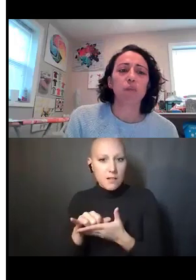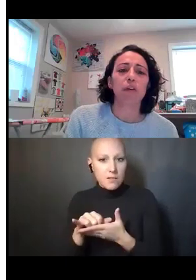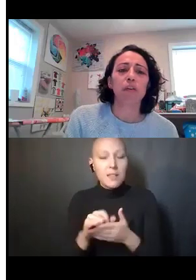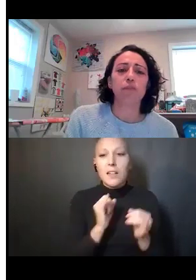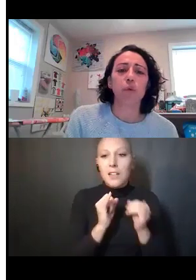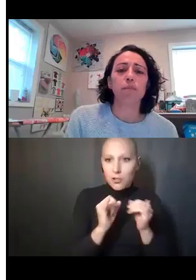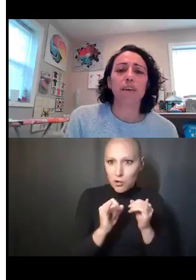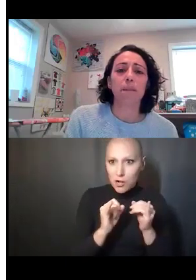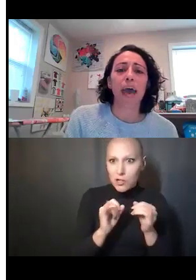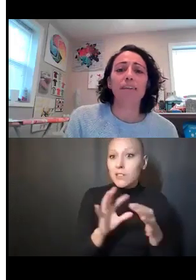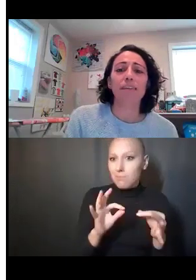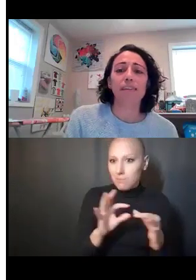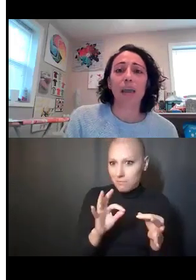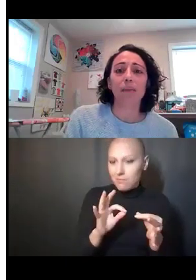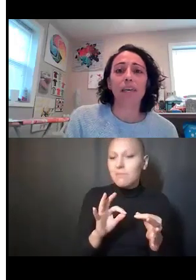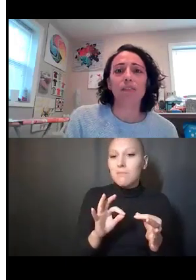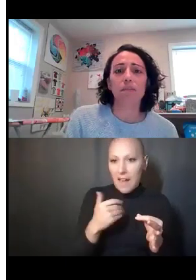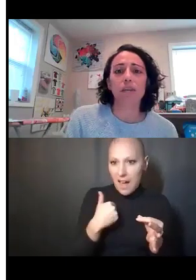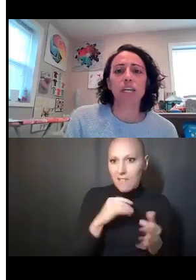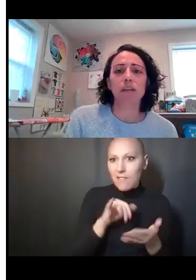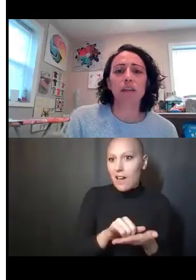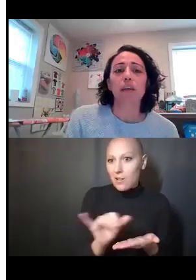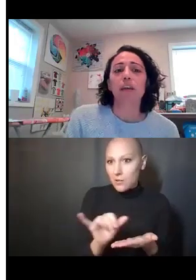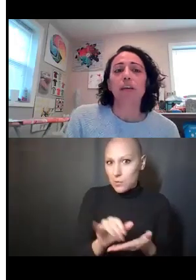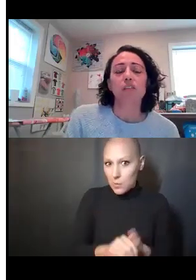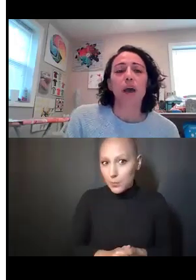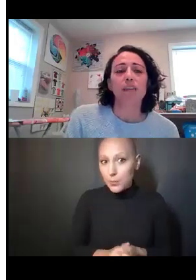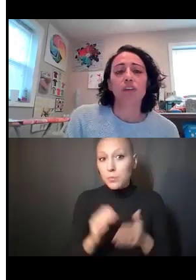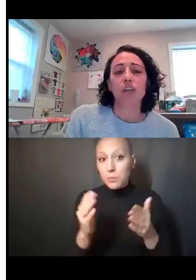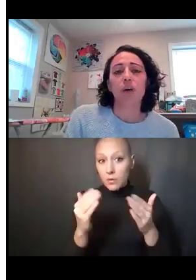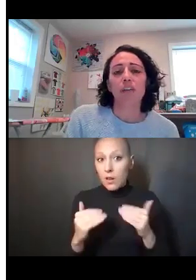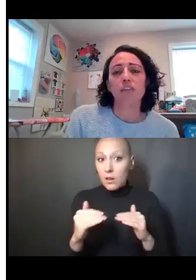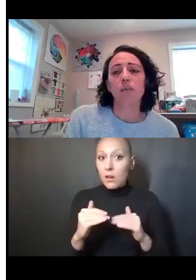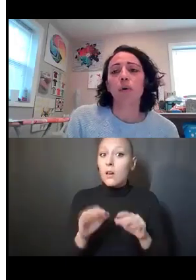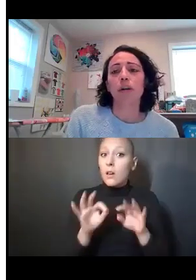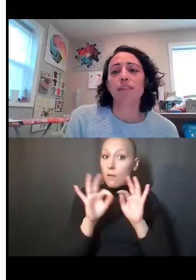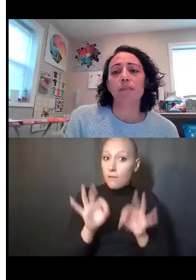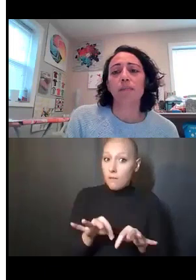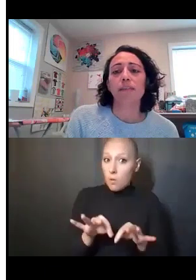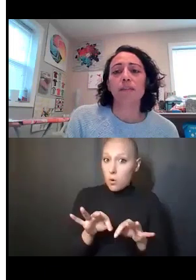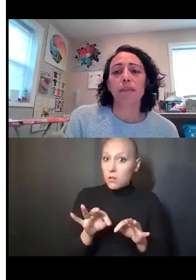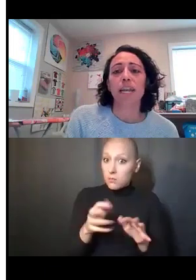is whether the forms impact the timing of submission. So as you know, other support is typically submitted